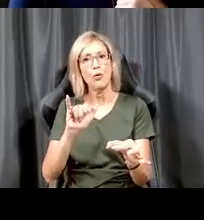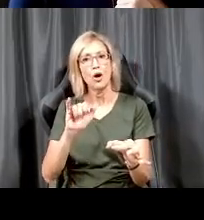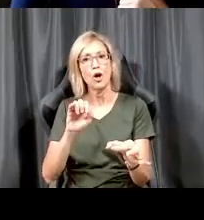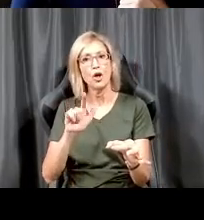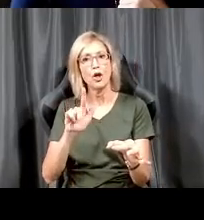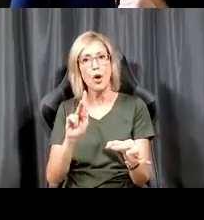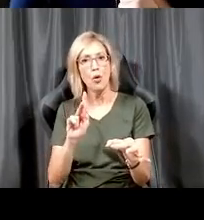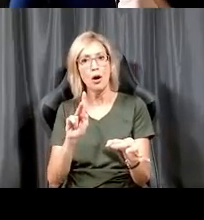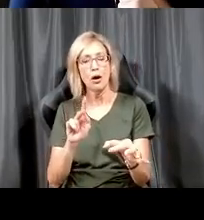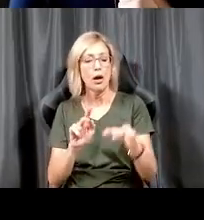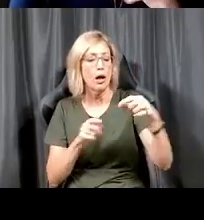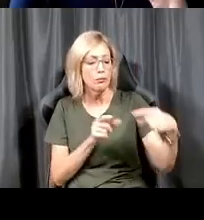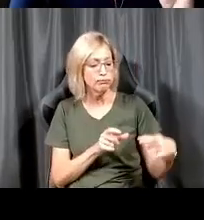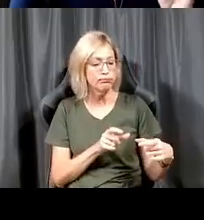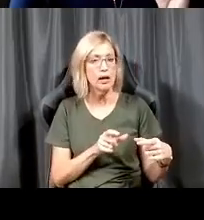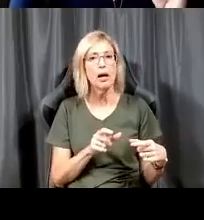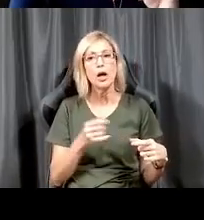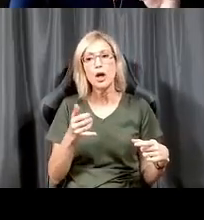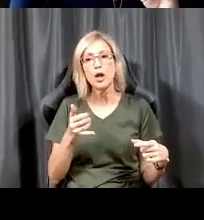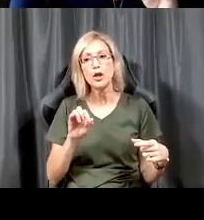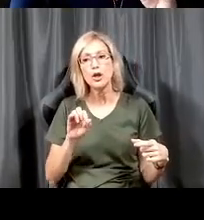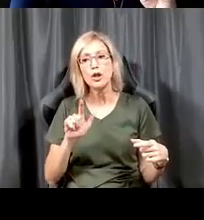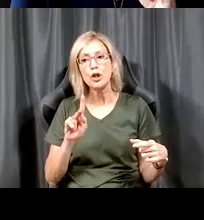of the egg. We know that those are two different textures as well.